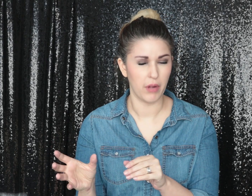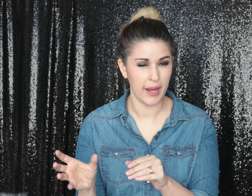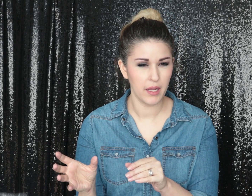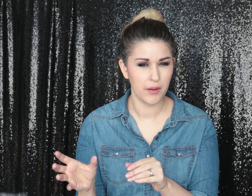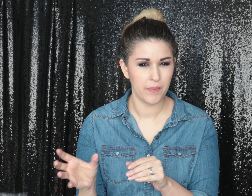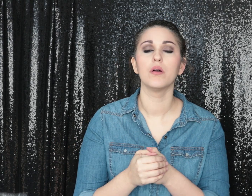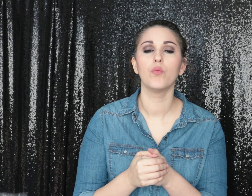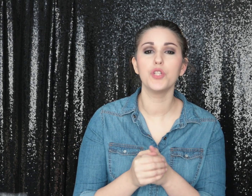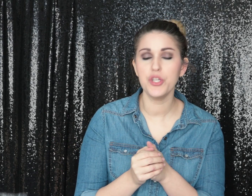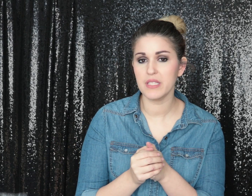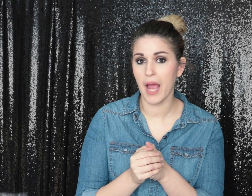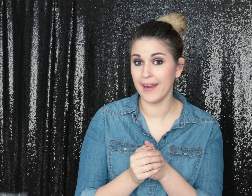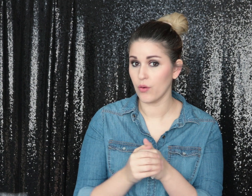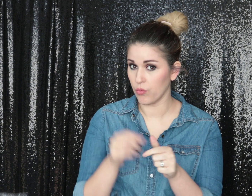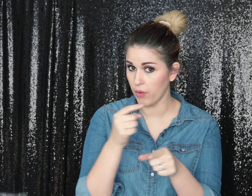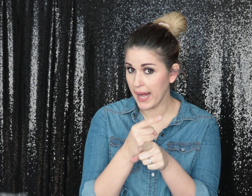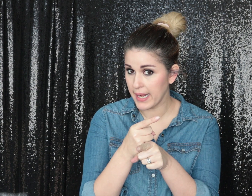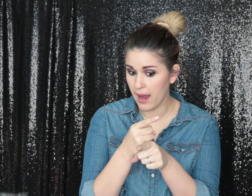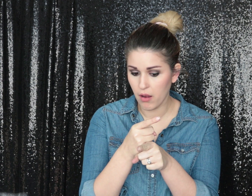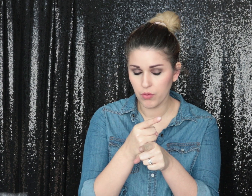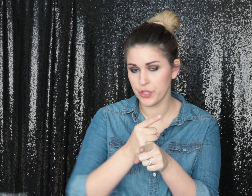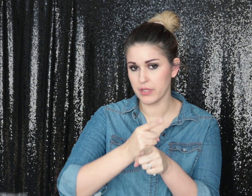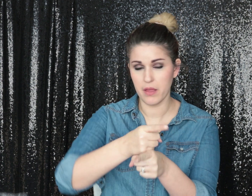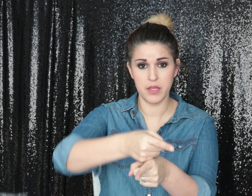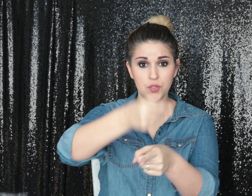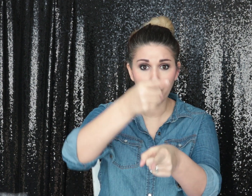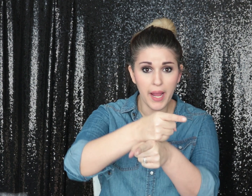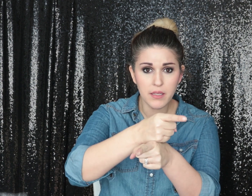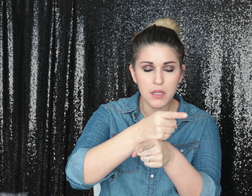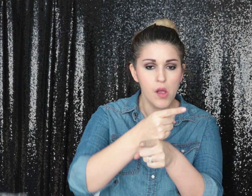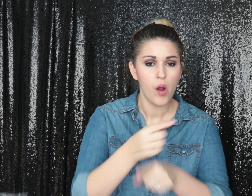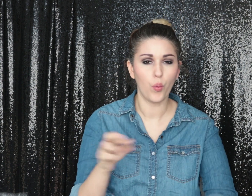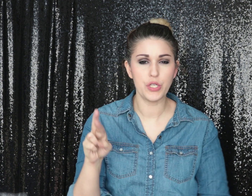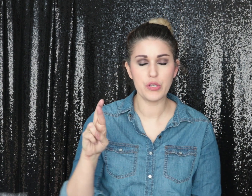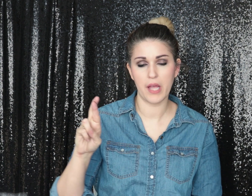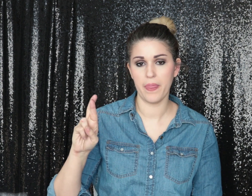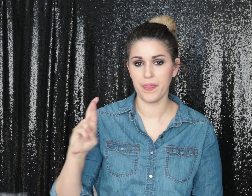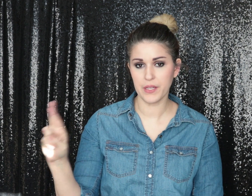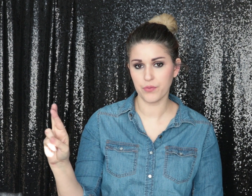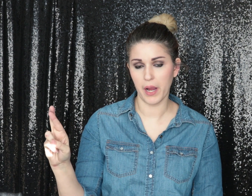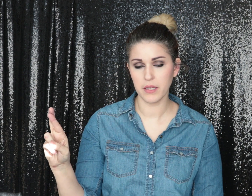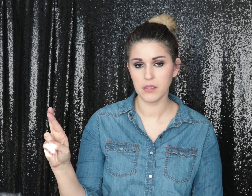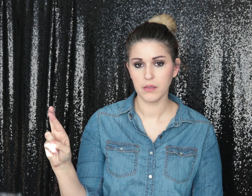right? Would you sign right now? Would you sign this right? Or would you send this right?